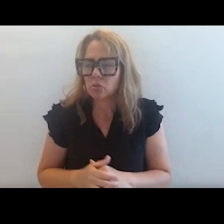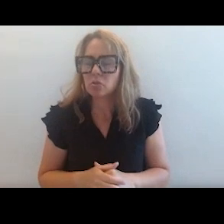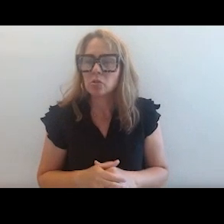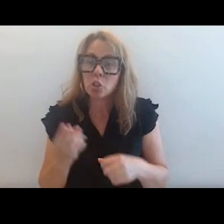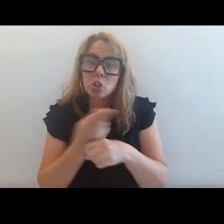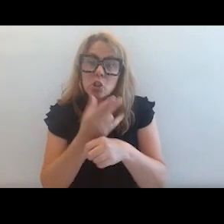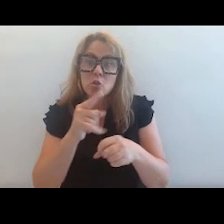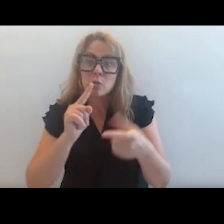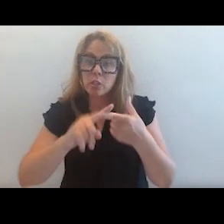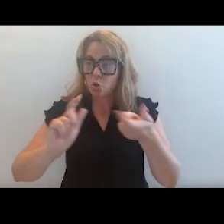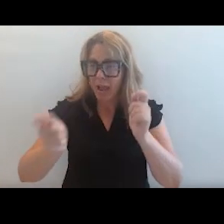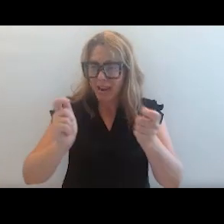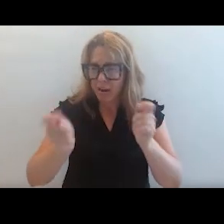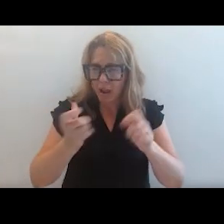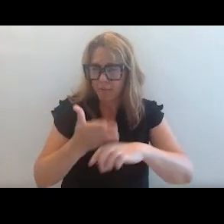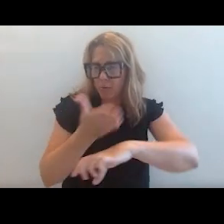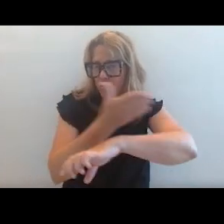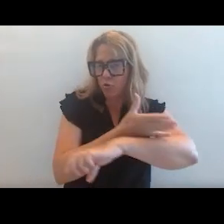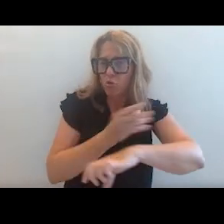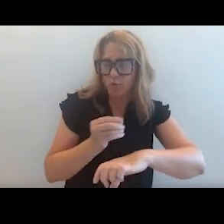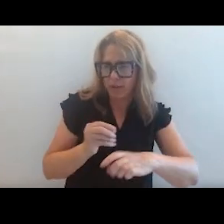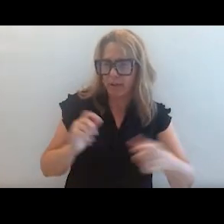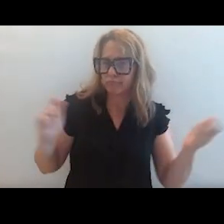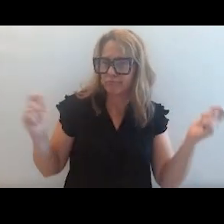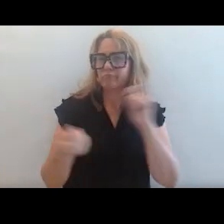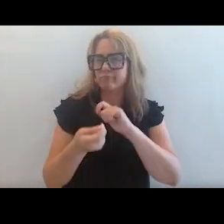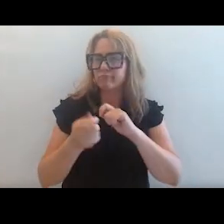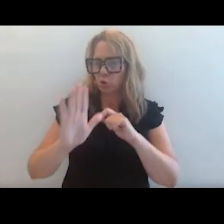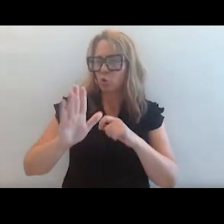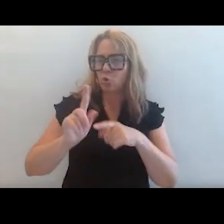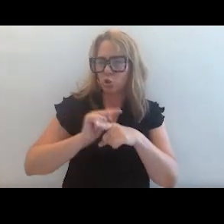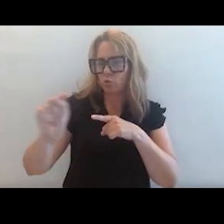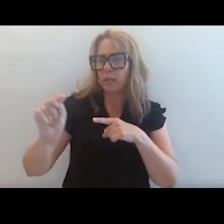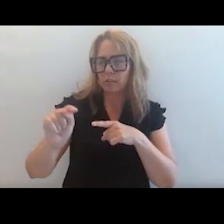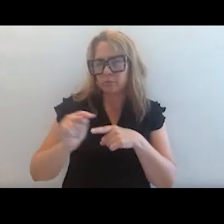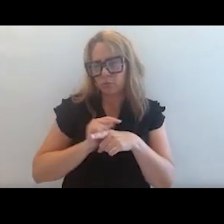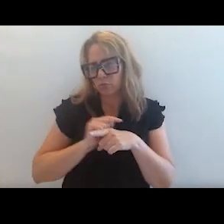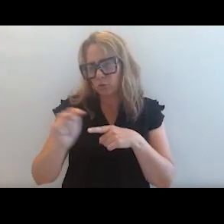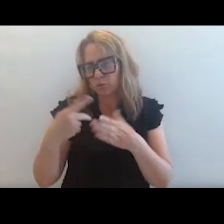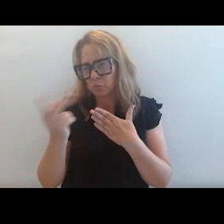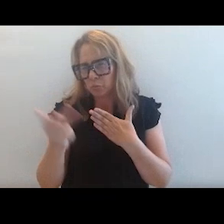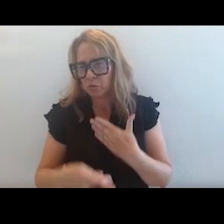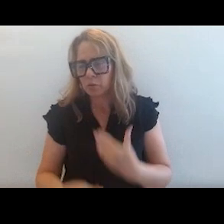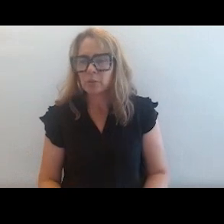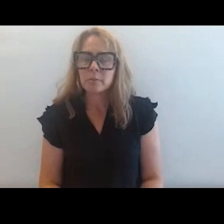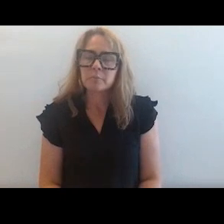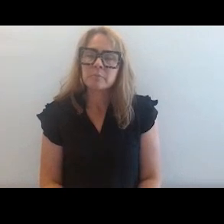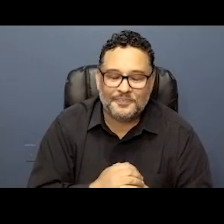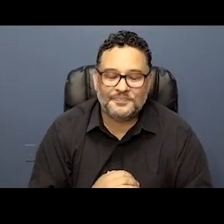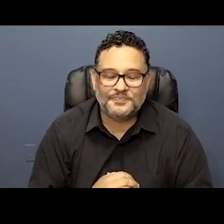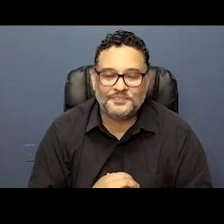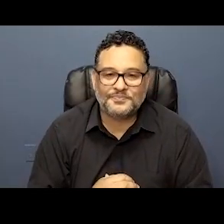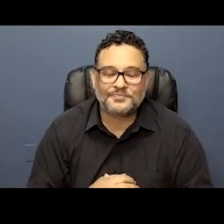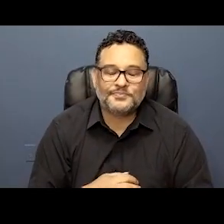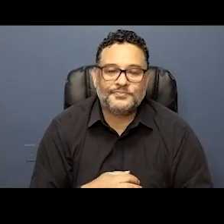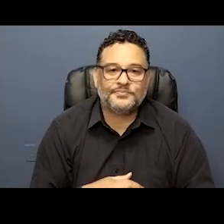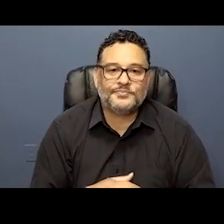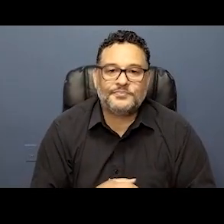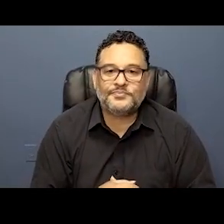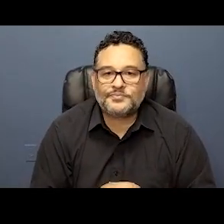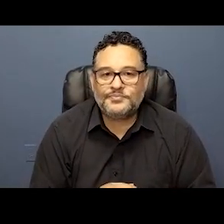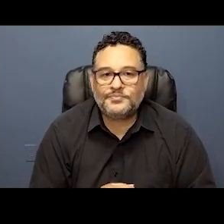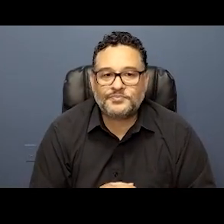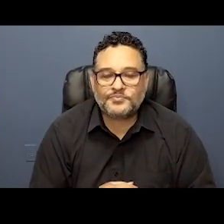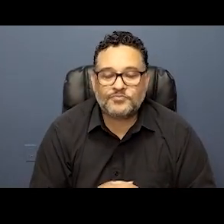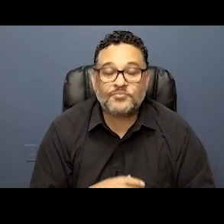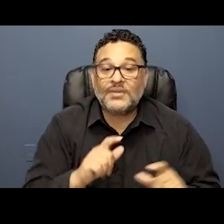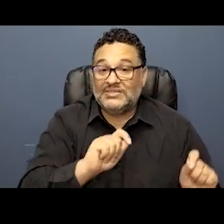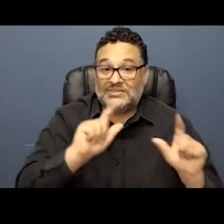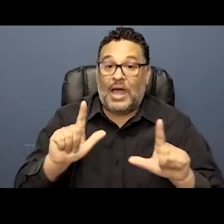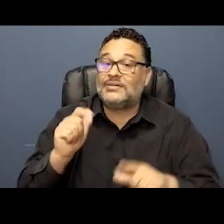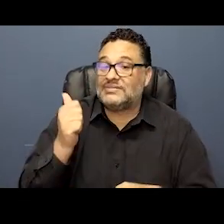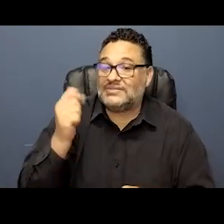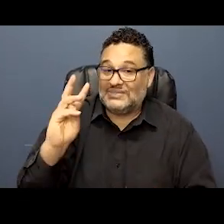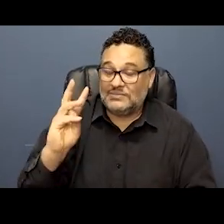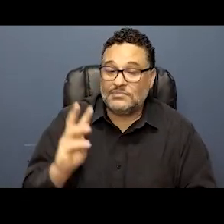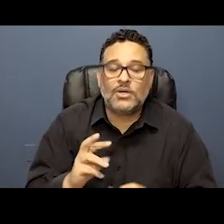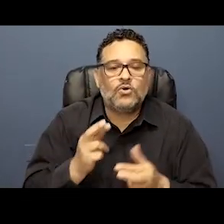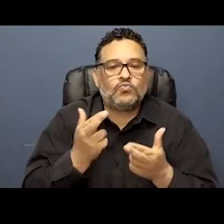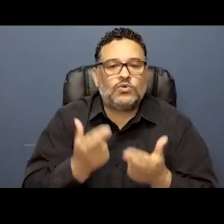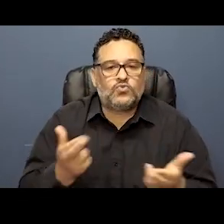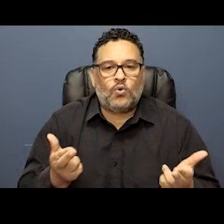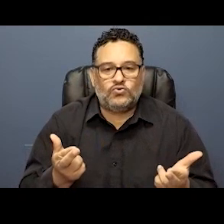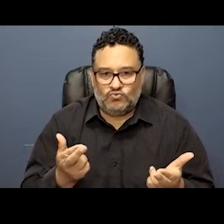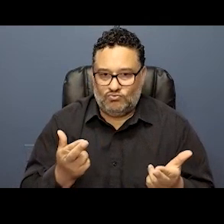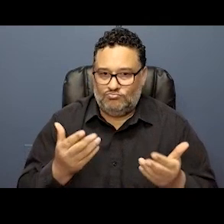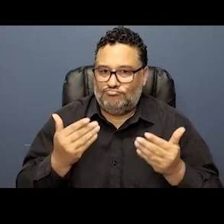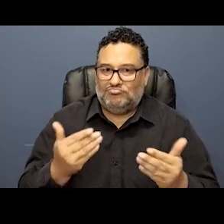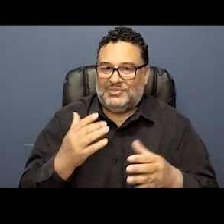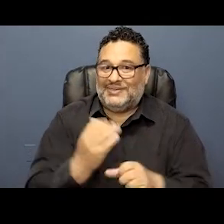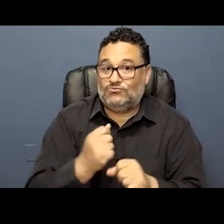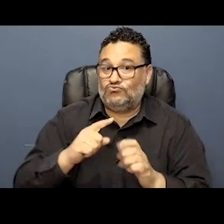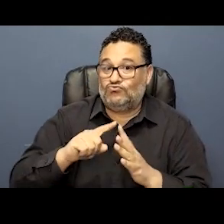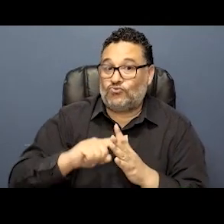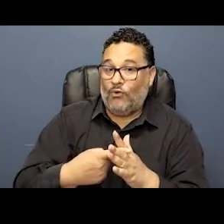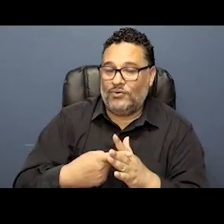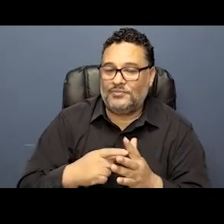adapt, improve, and evolve your training program. [Rachel] Slide 16, Resources to Get Started.